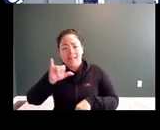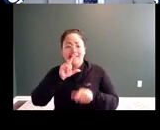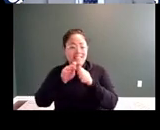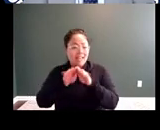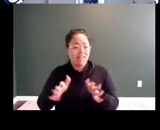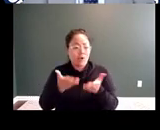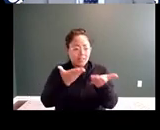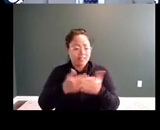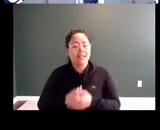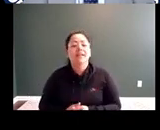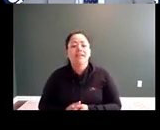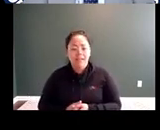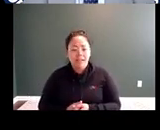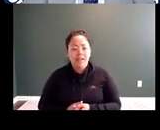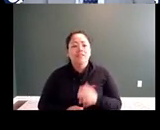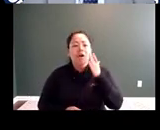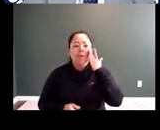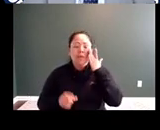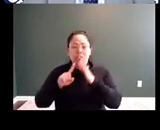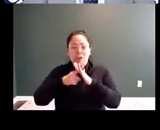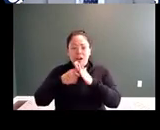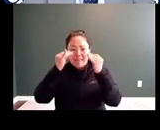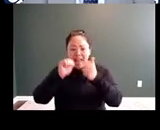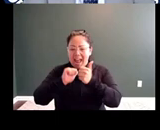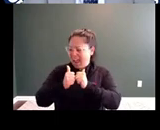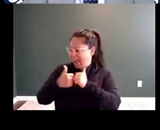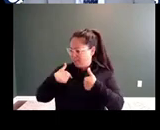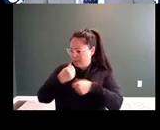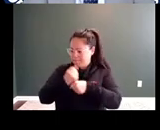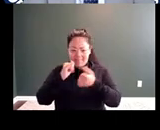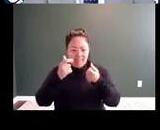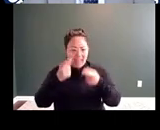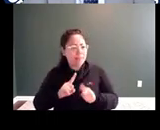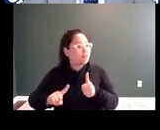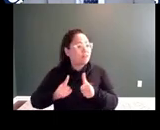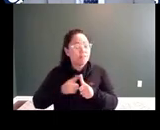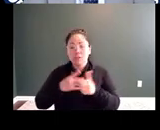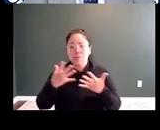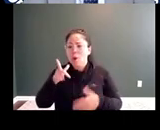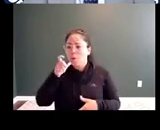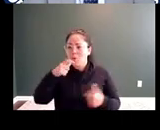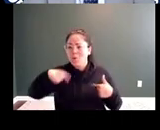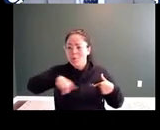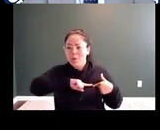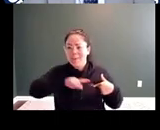And so we started to think about how do we do that? And the first thing that we thought about was who are we as people? Right?